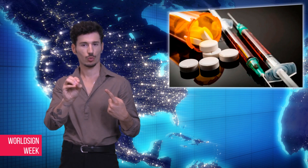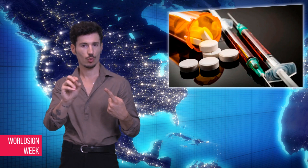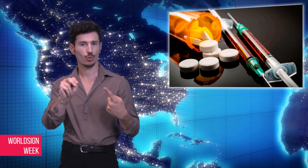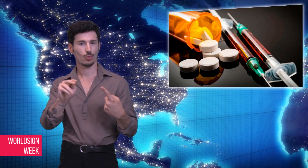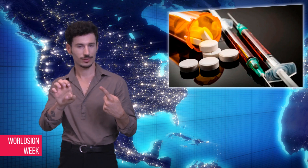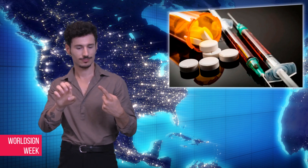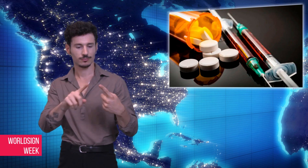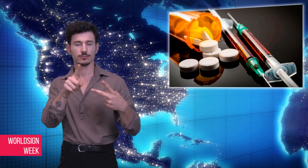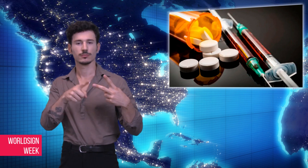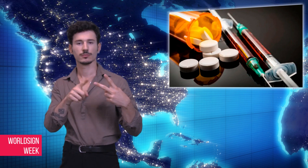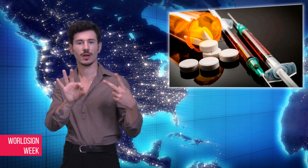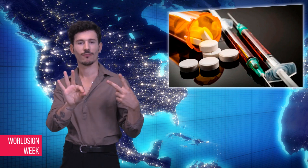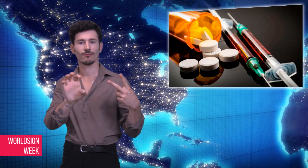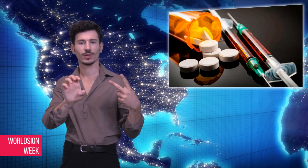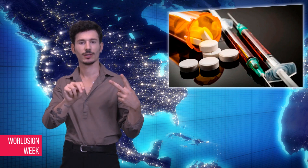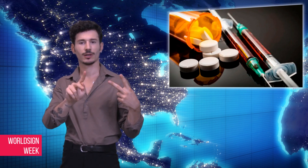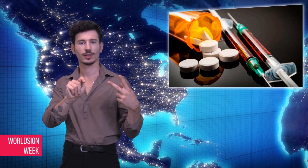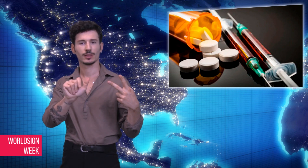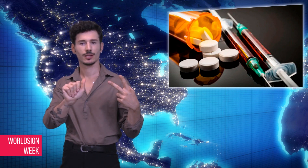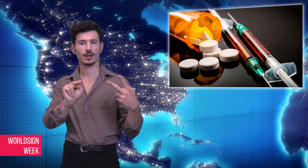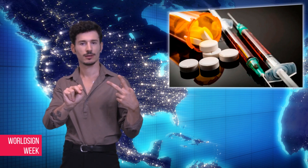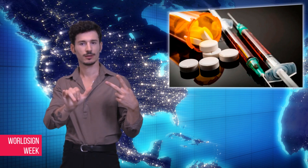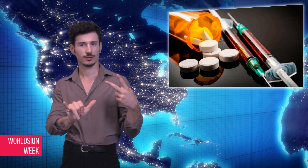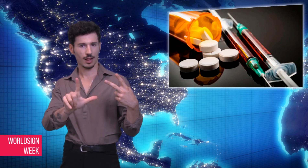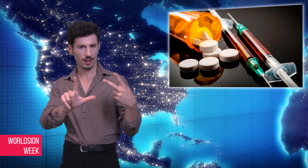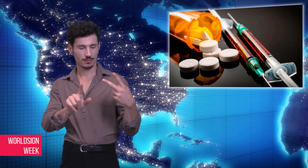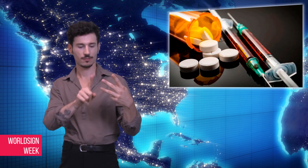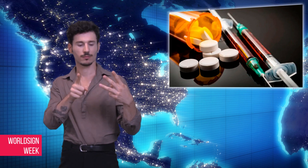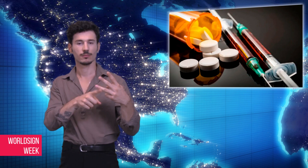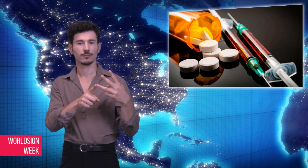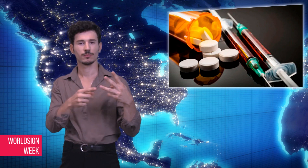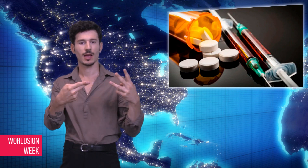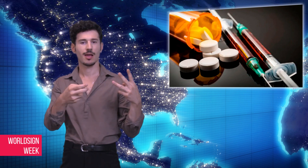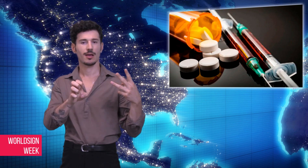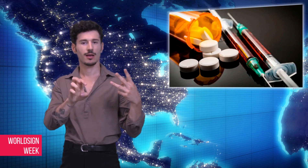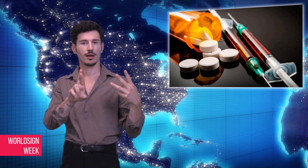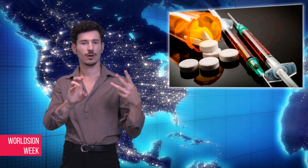oxycodone, fentanyl, and illegal heroin.